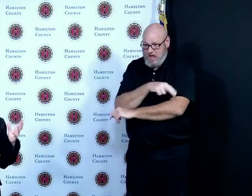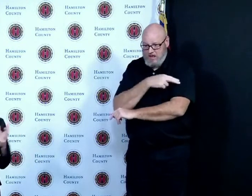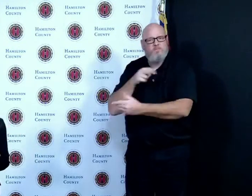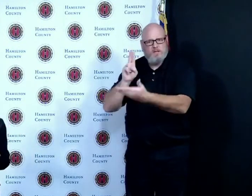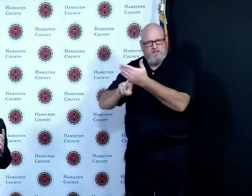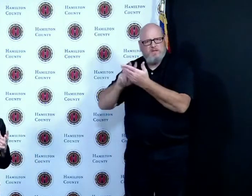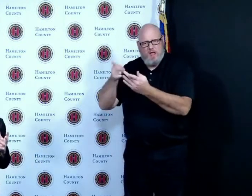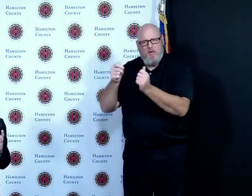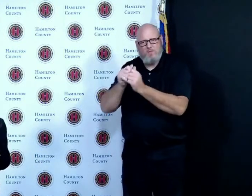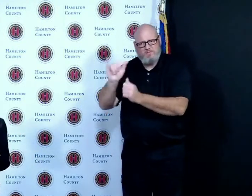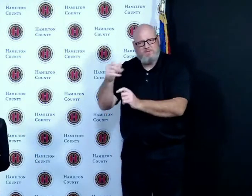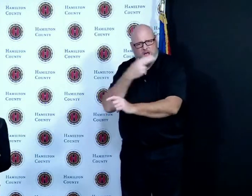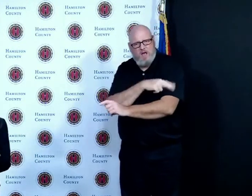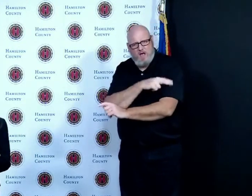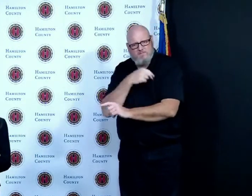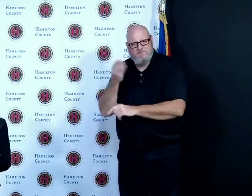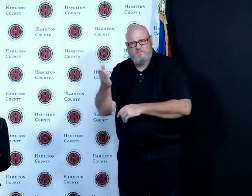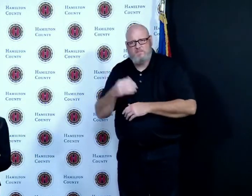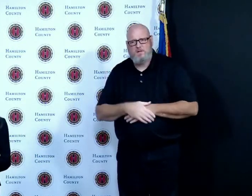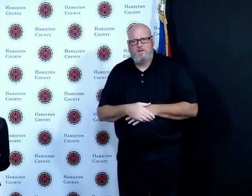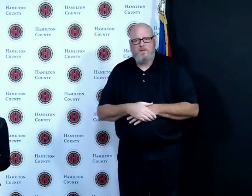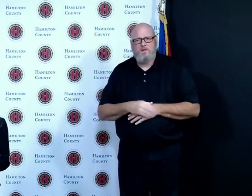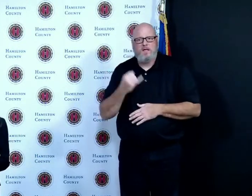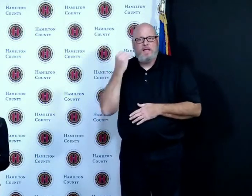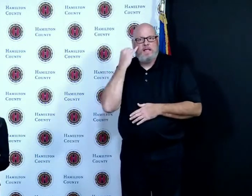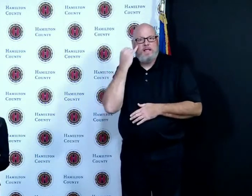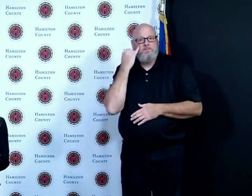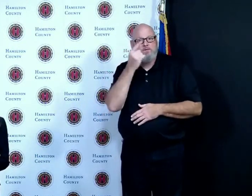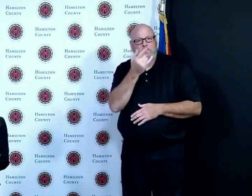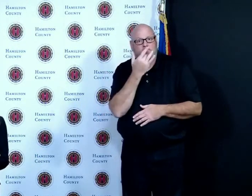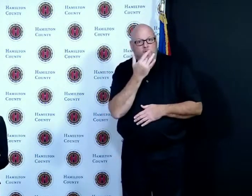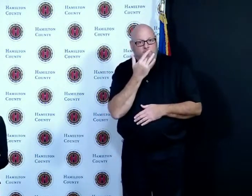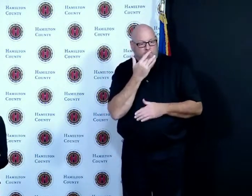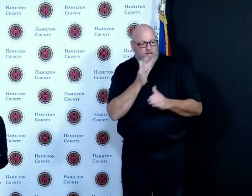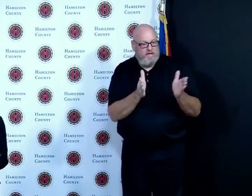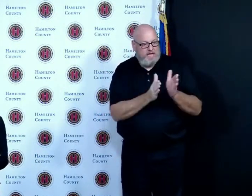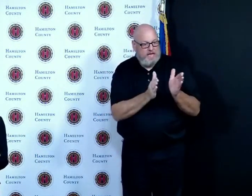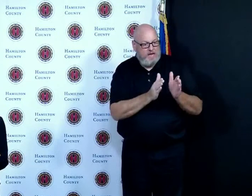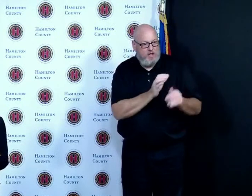again we'll have more related to those CARES Act dollars next week we appreciate